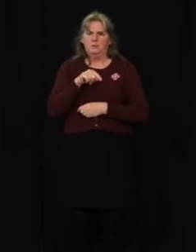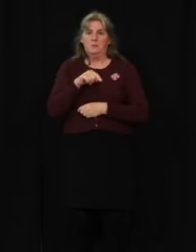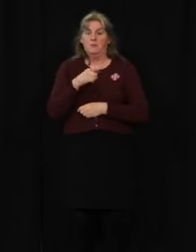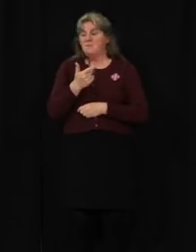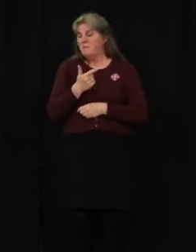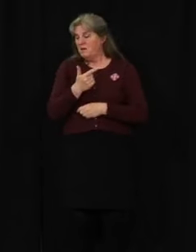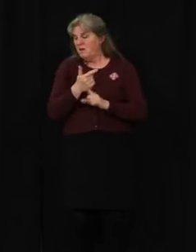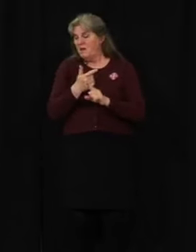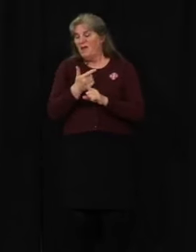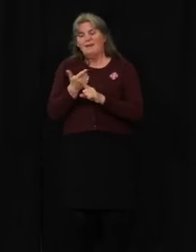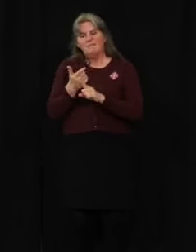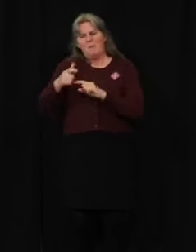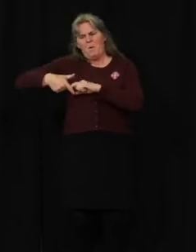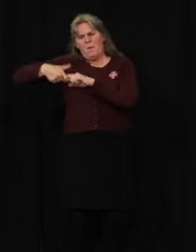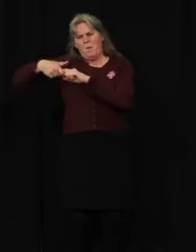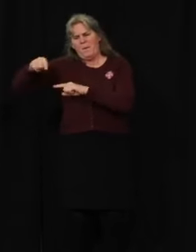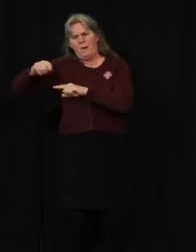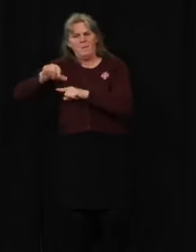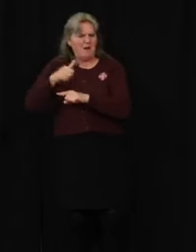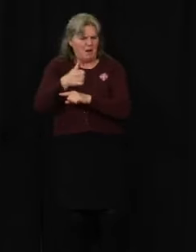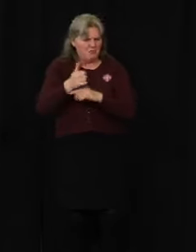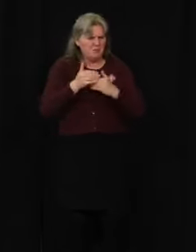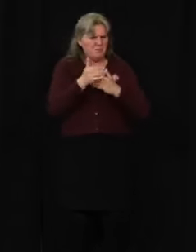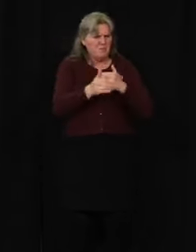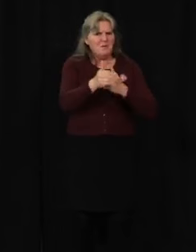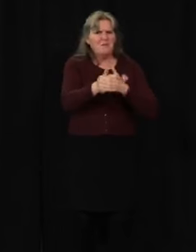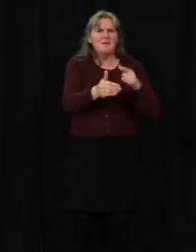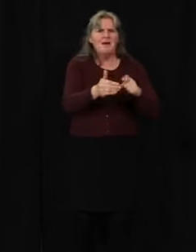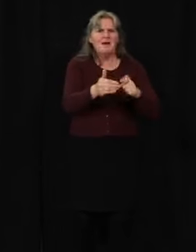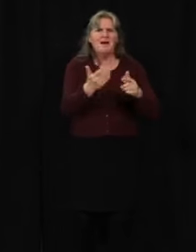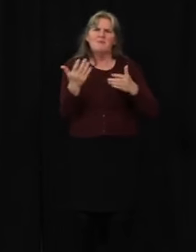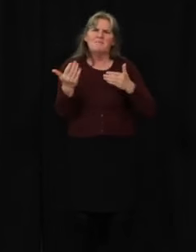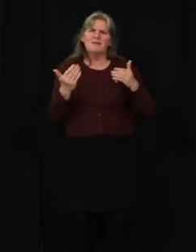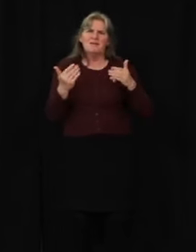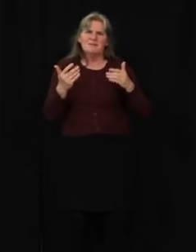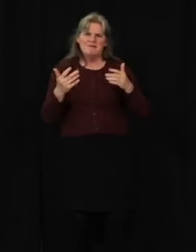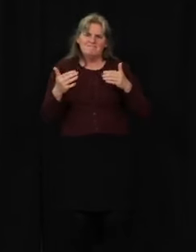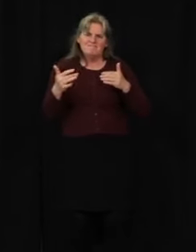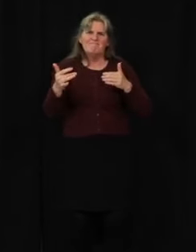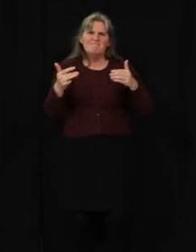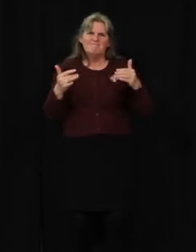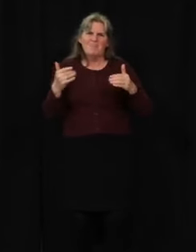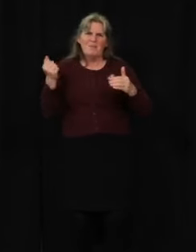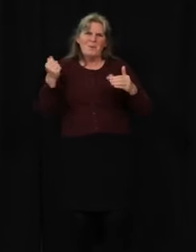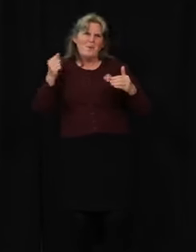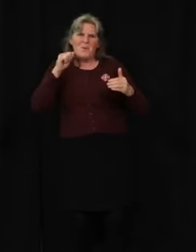The plan is saying that the restrictions will be eased, let's say for example personal-care businesses during